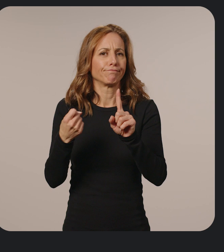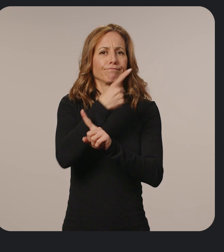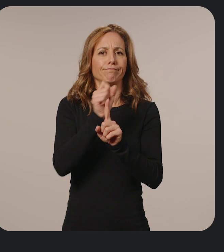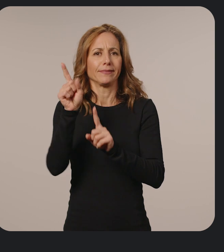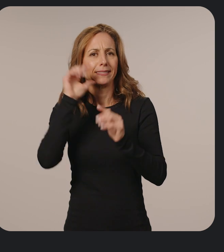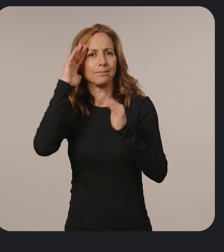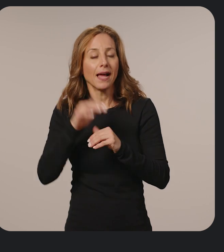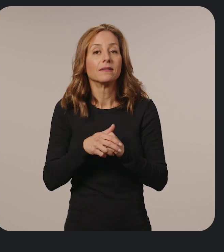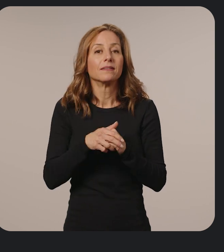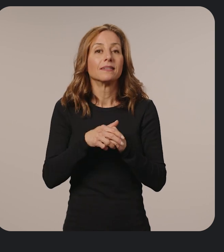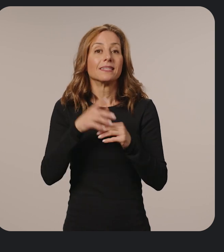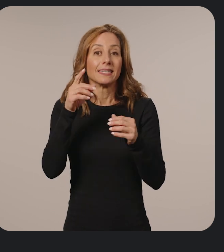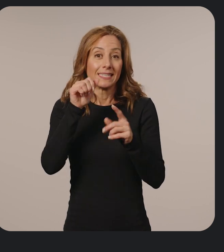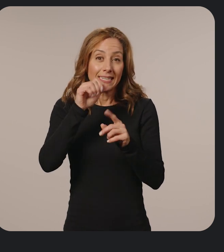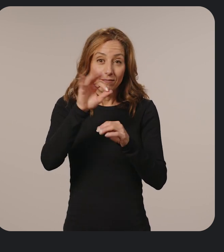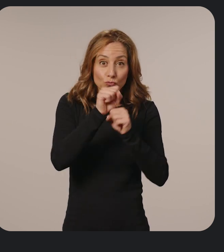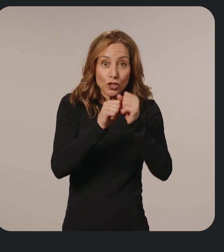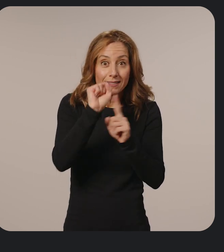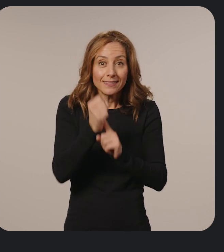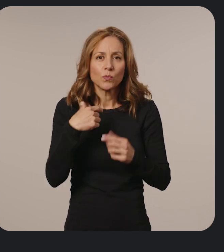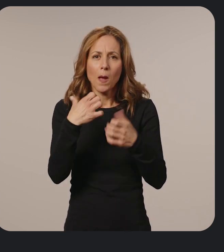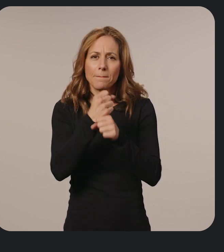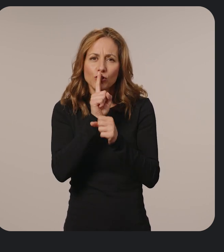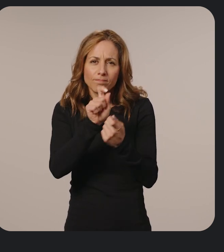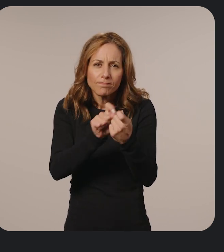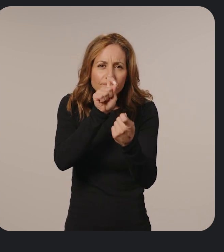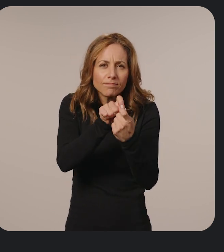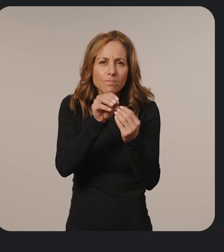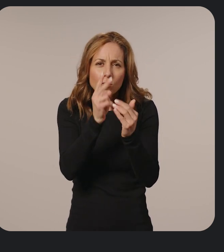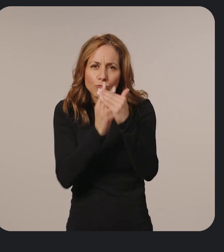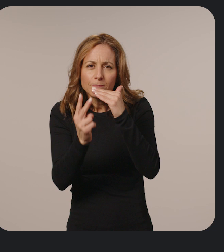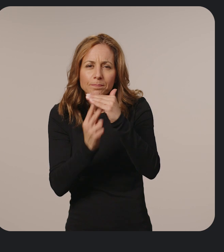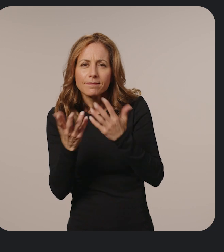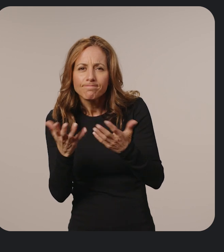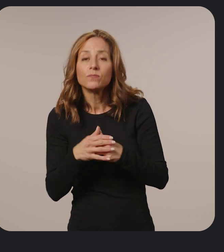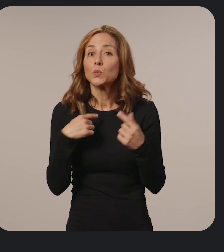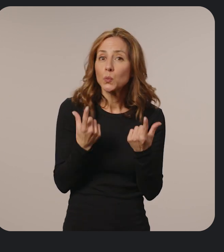for structured use cases where you really want the model output to be more predictable. So what can we do to improve the quality